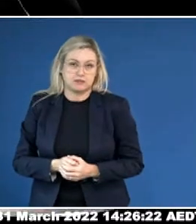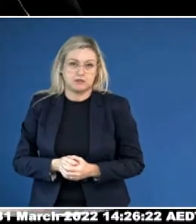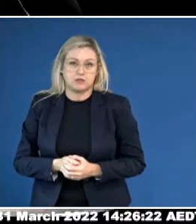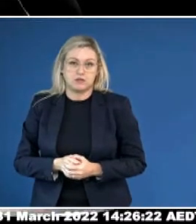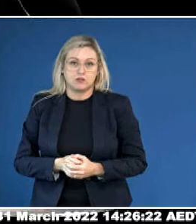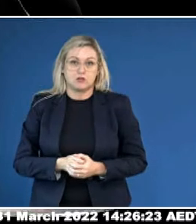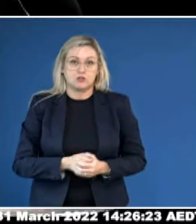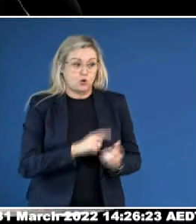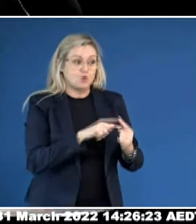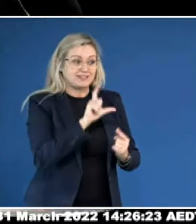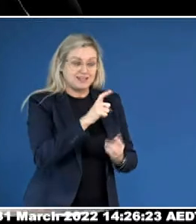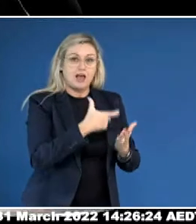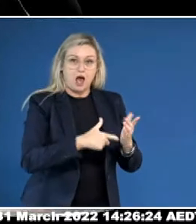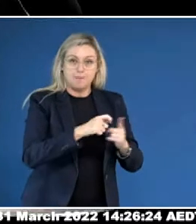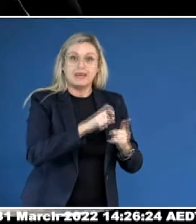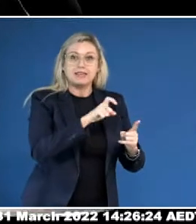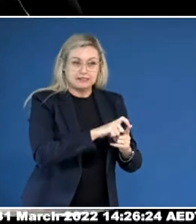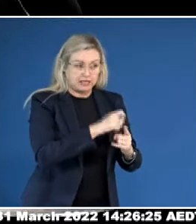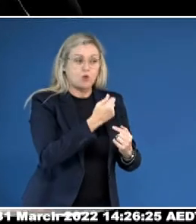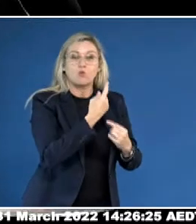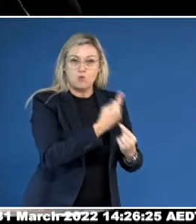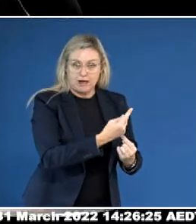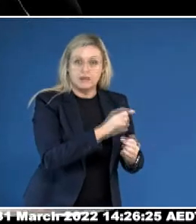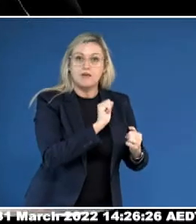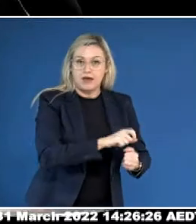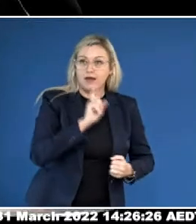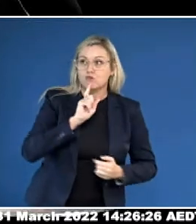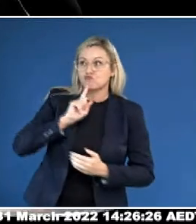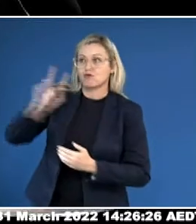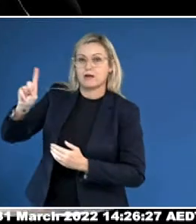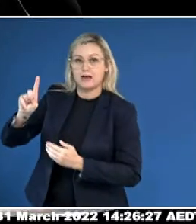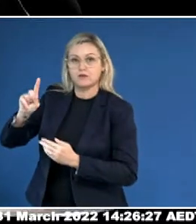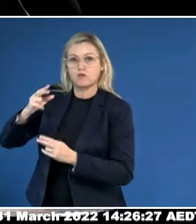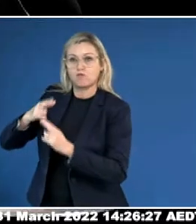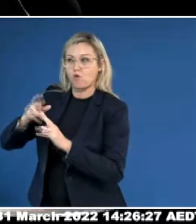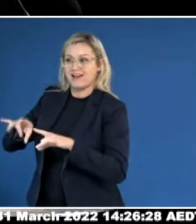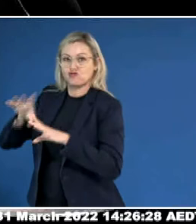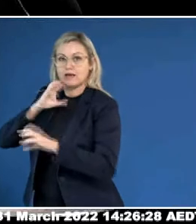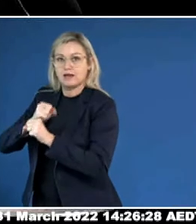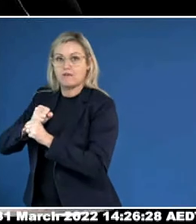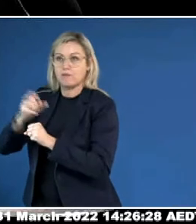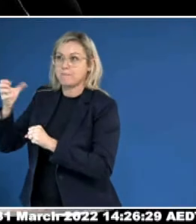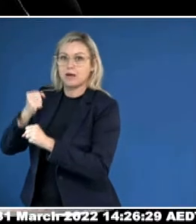Of course that monitoring body has made that recommendation many times, but the committee